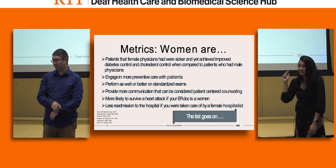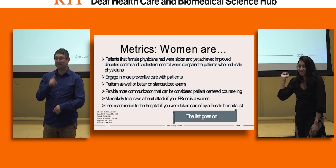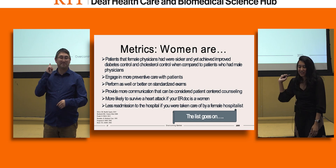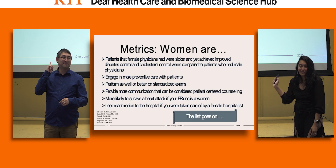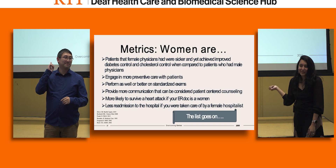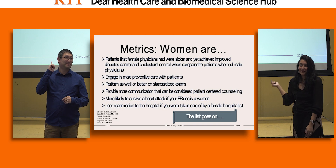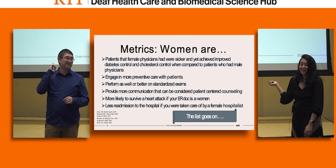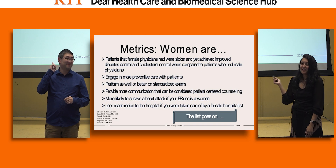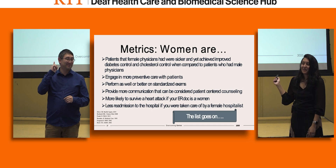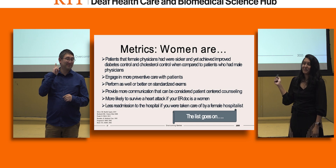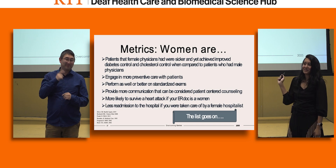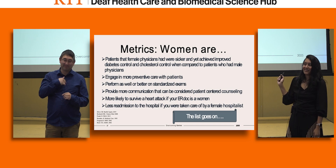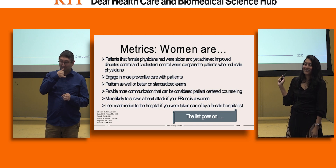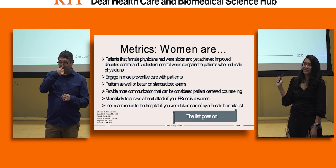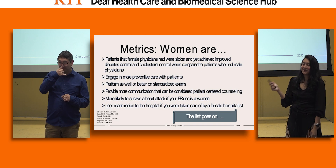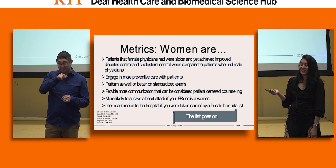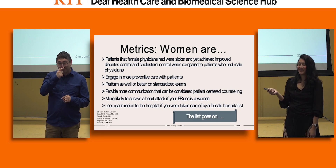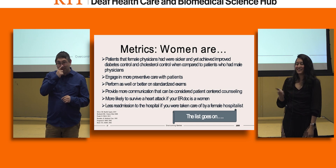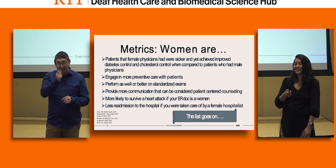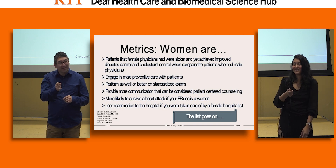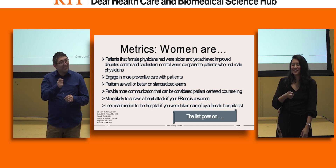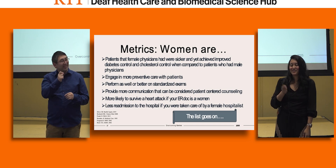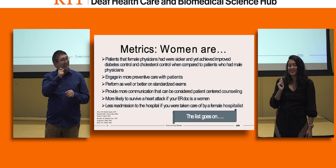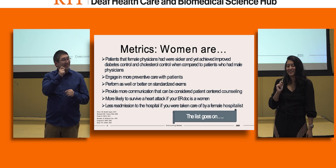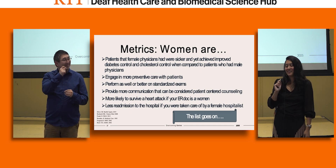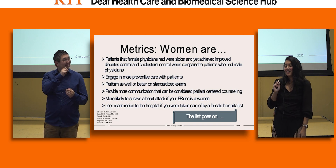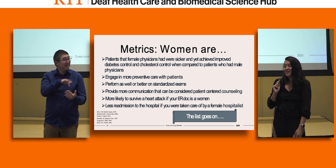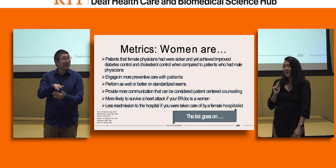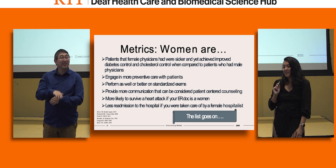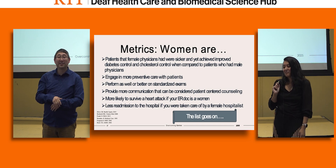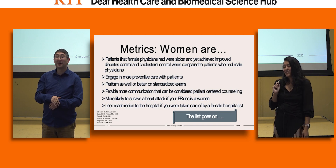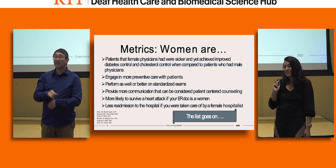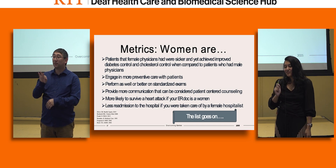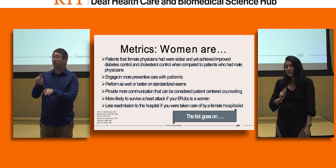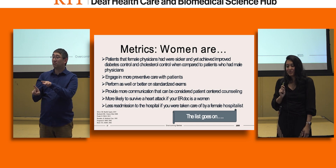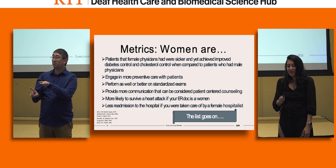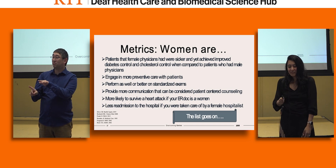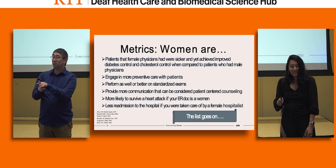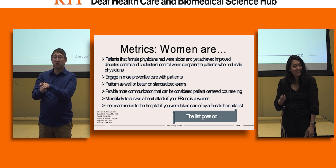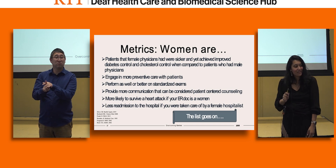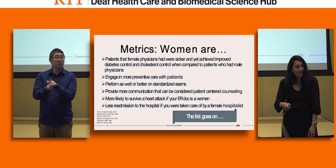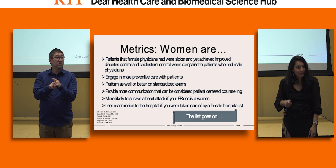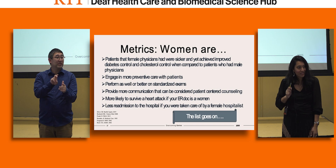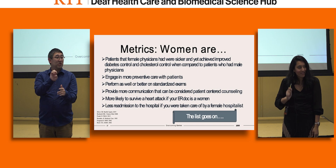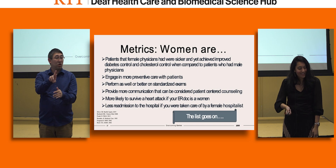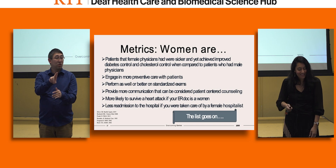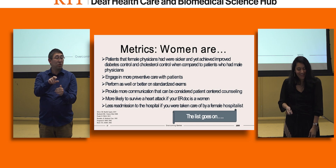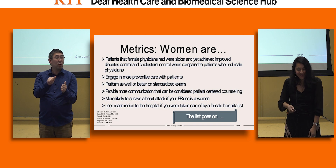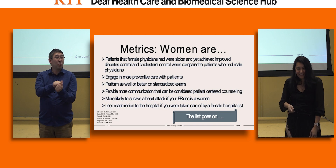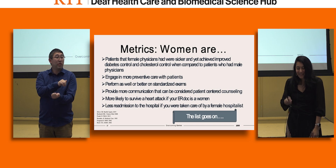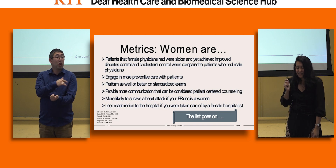And this one, I thought, was a particularly interesting study. If you come to the ER with a heart attack